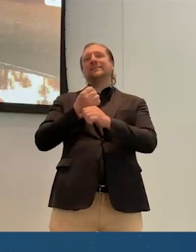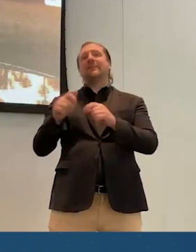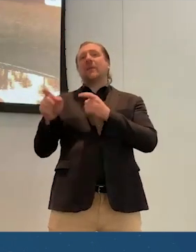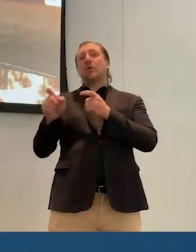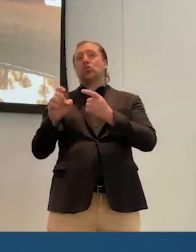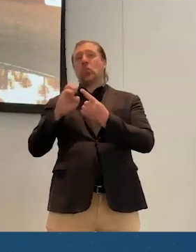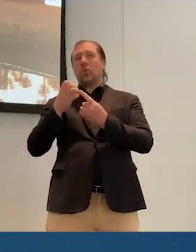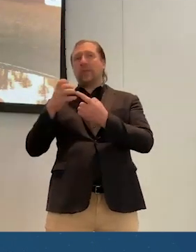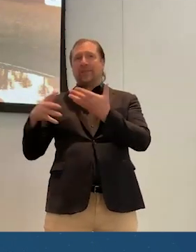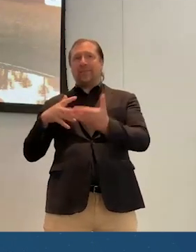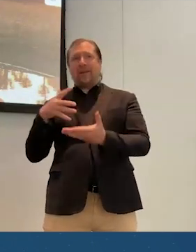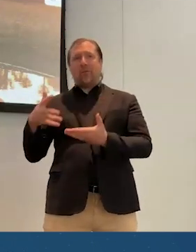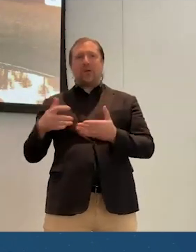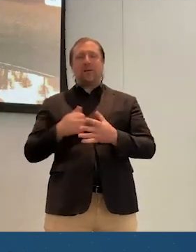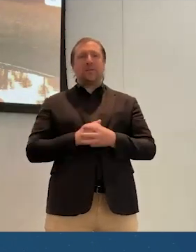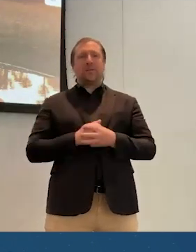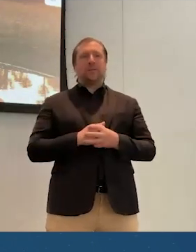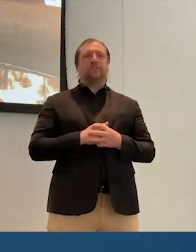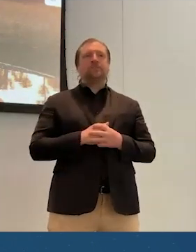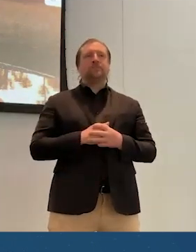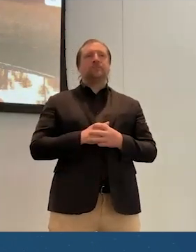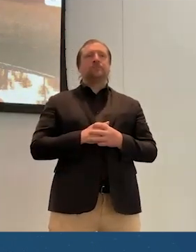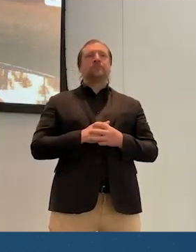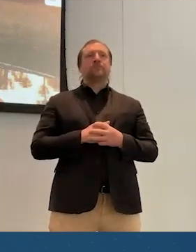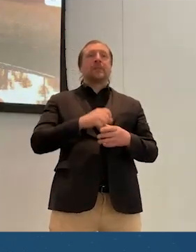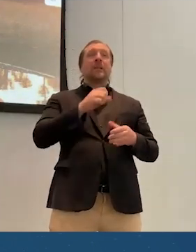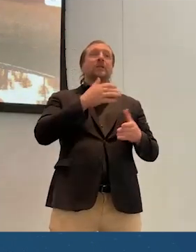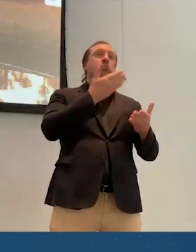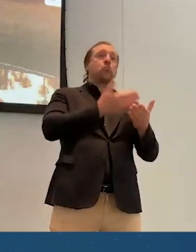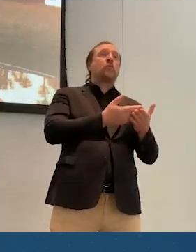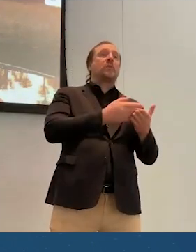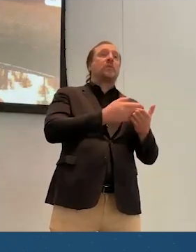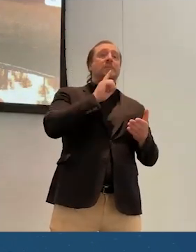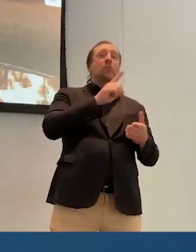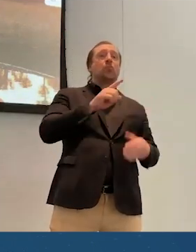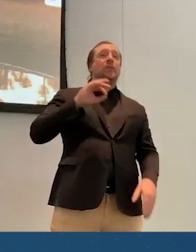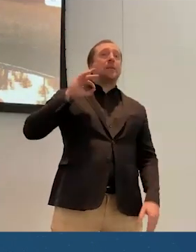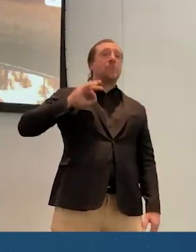shown to be really super helpful for the rehabilitation.